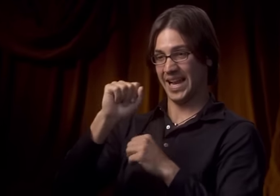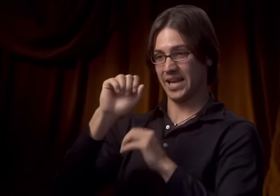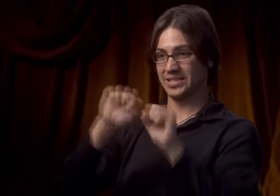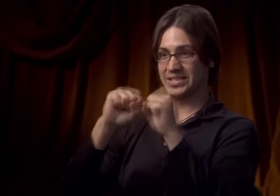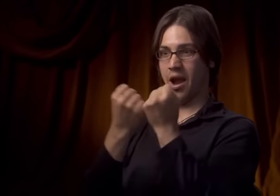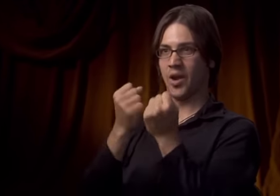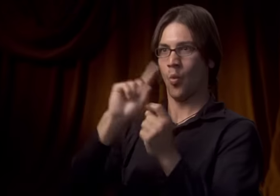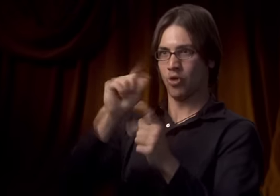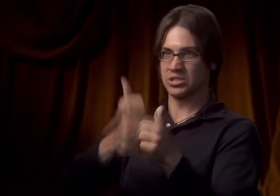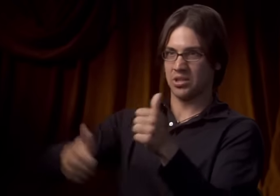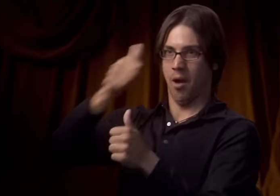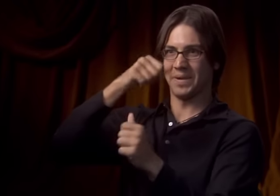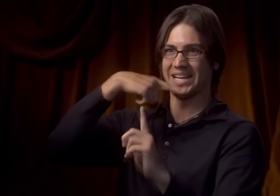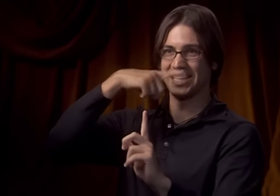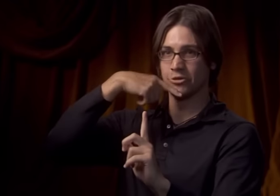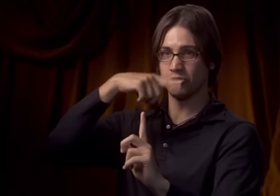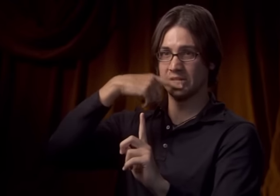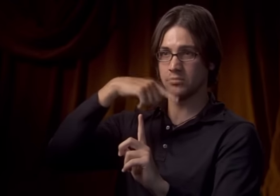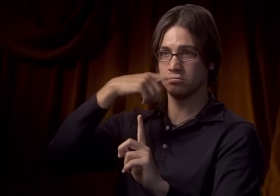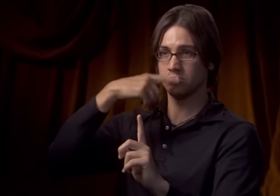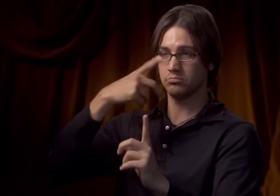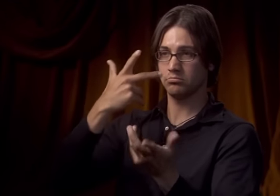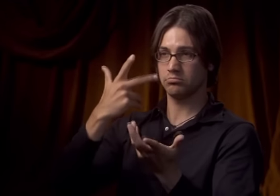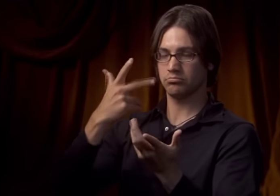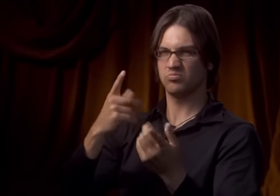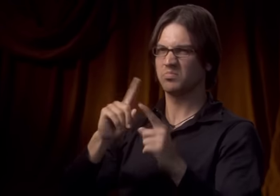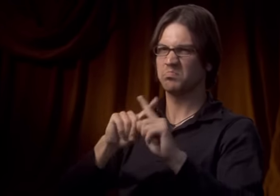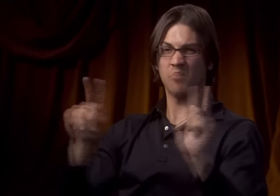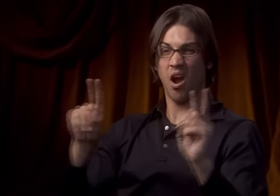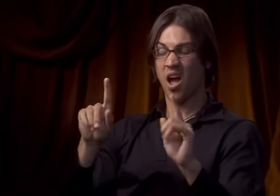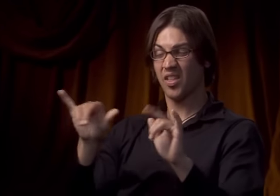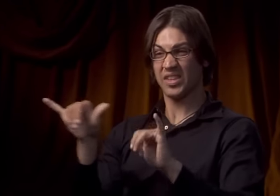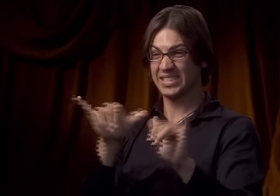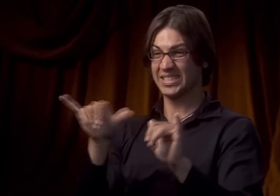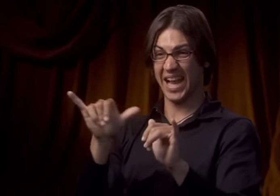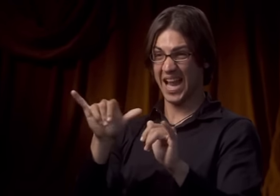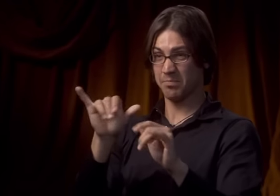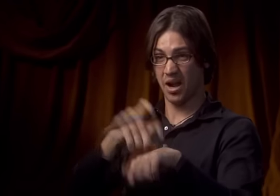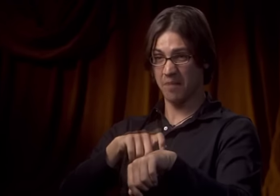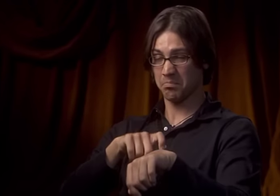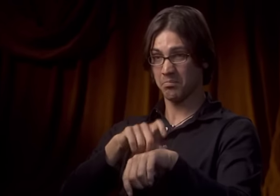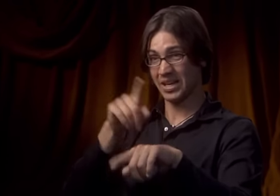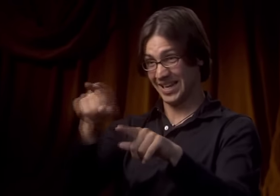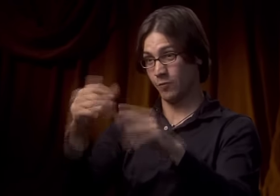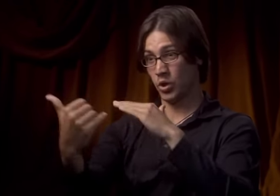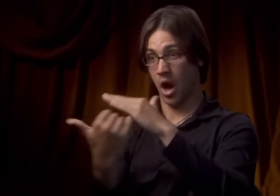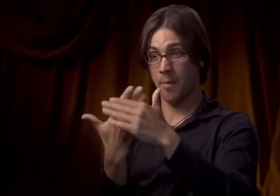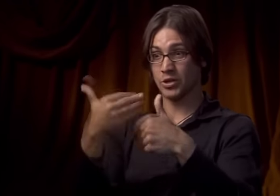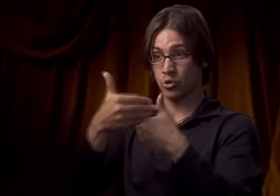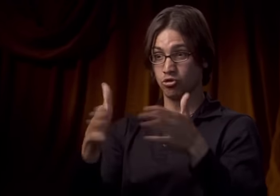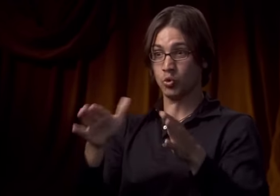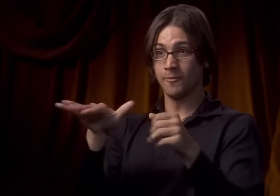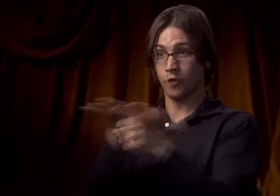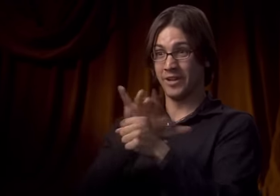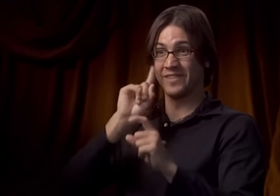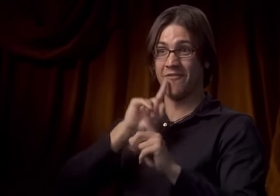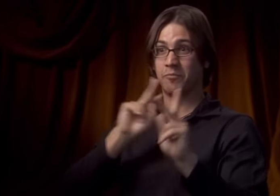where it's dominated by hearing people. But at the same time, if you were to come into the room